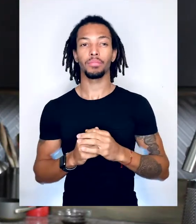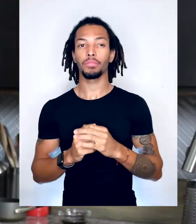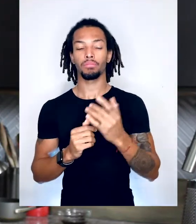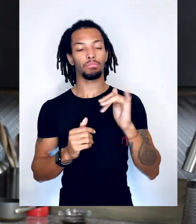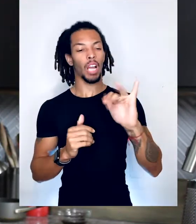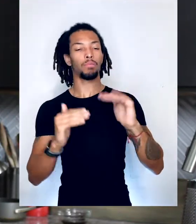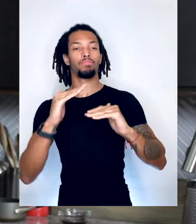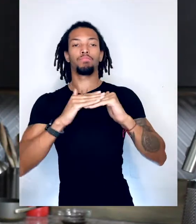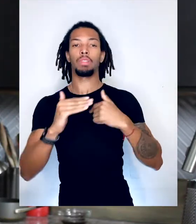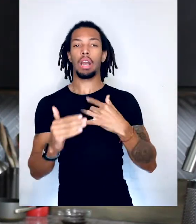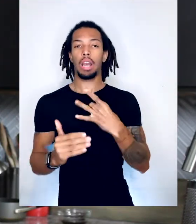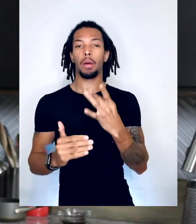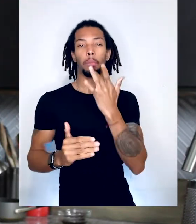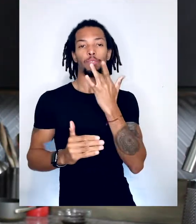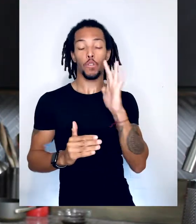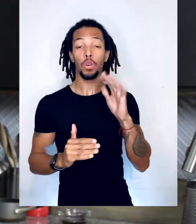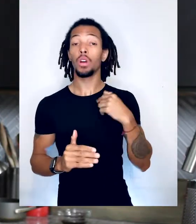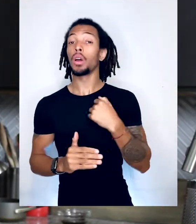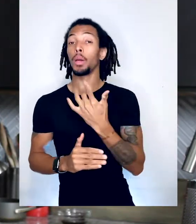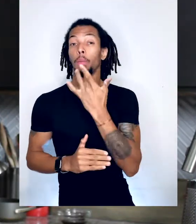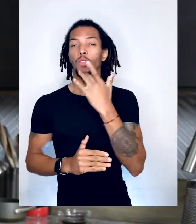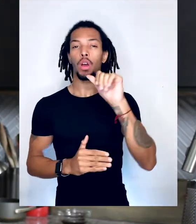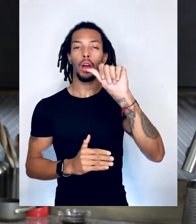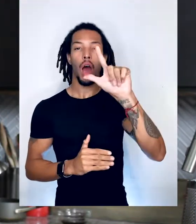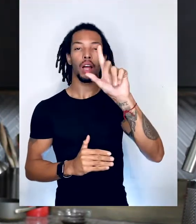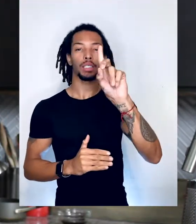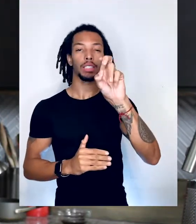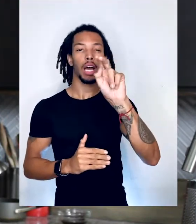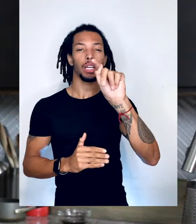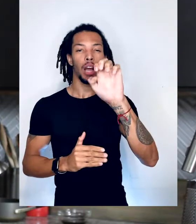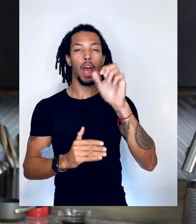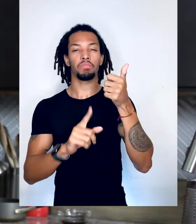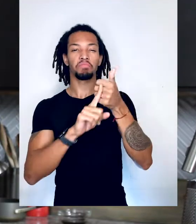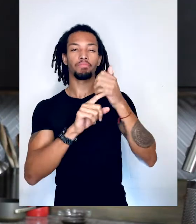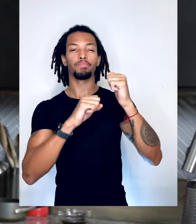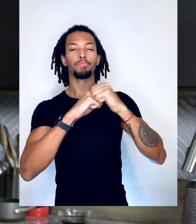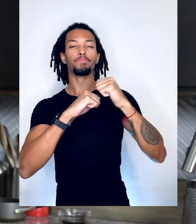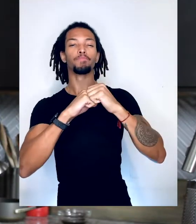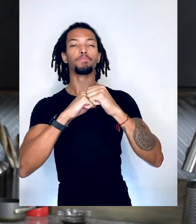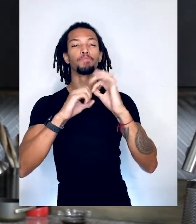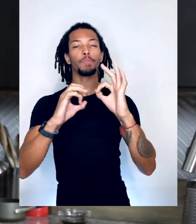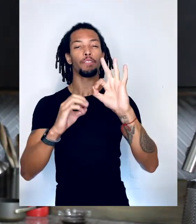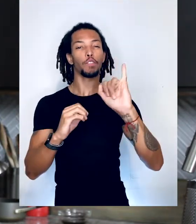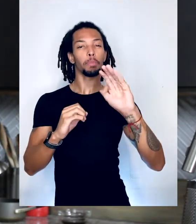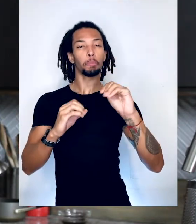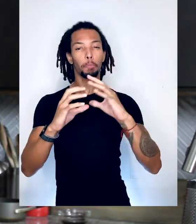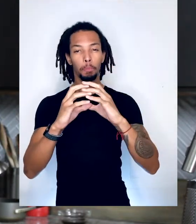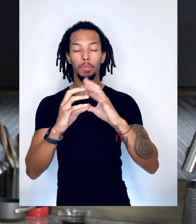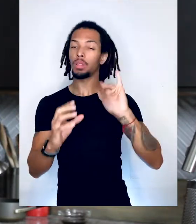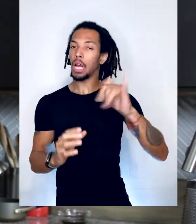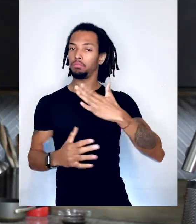I like them. I prefer them a little bit on the al dente side, but that's just me. So if if they're not